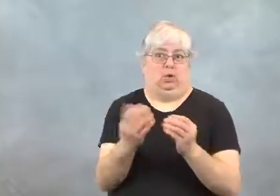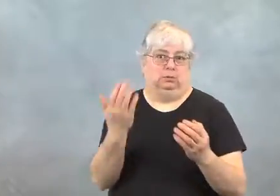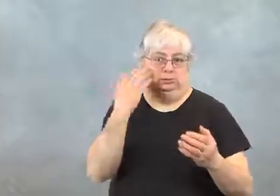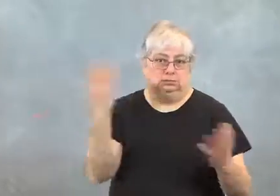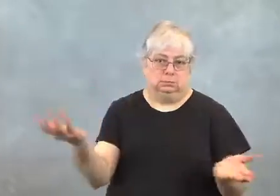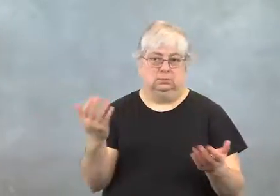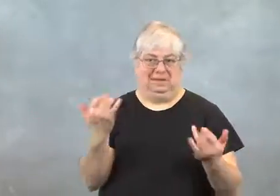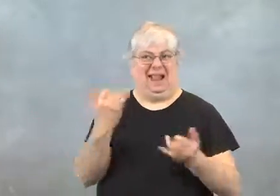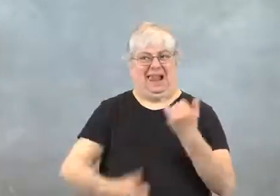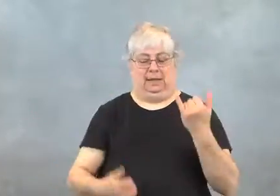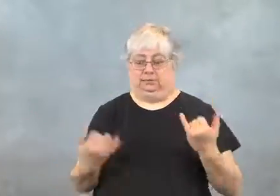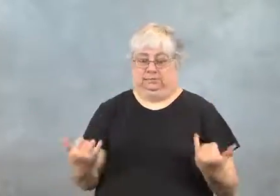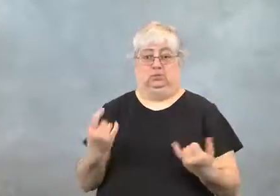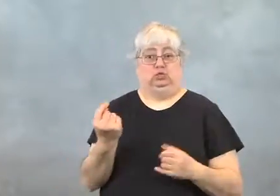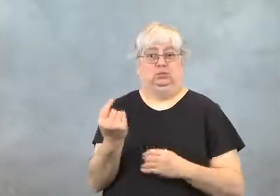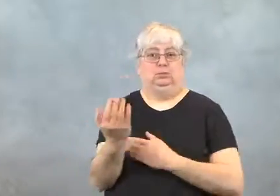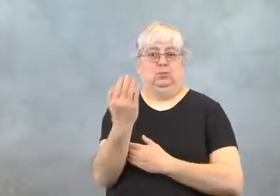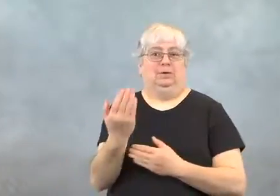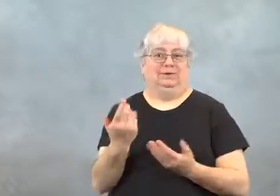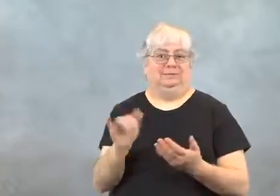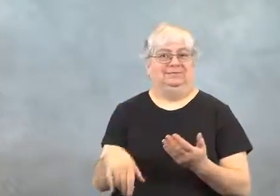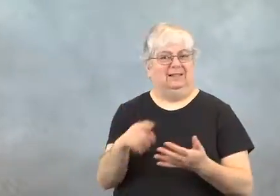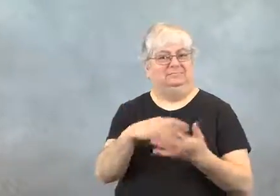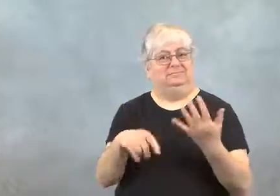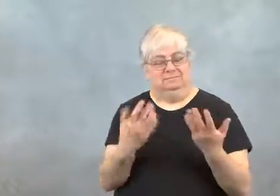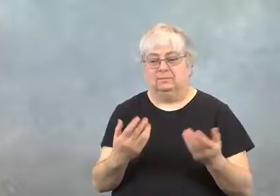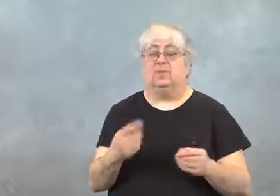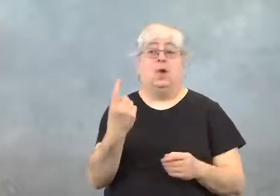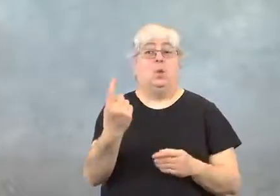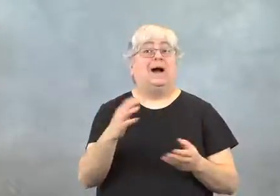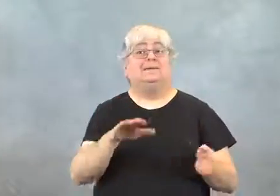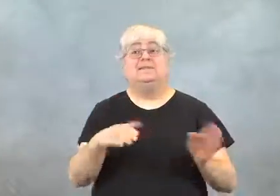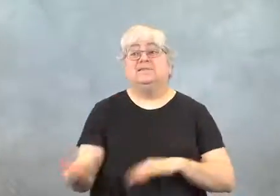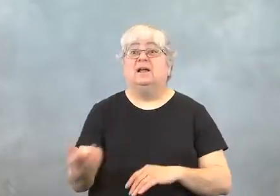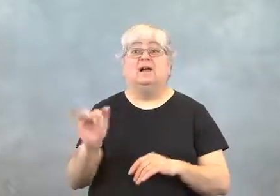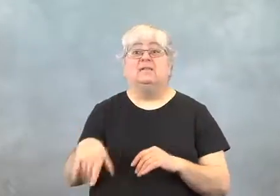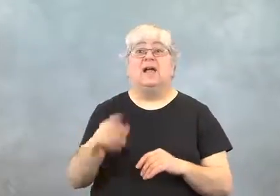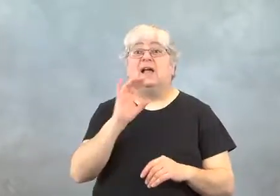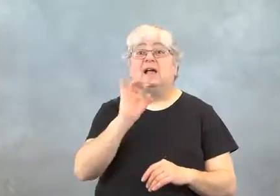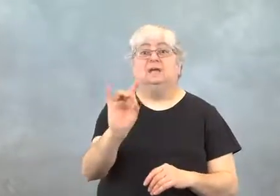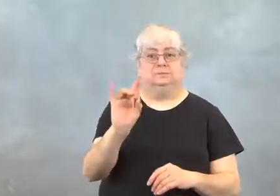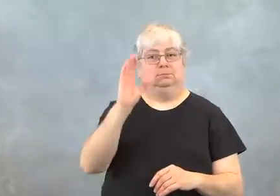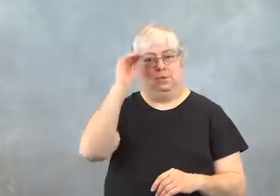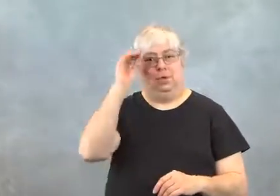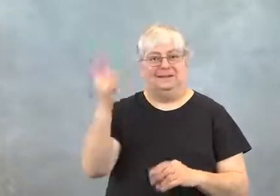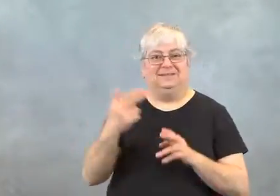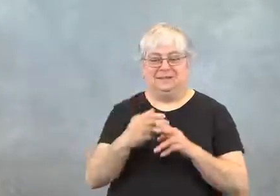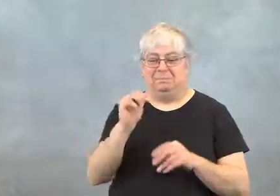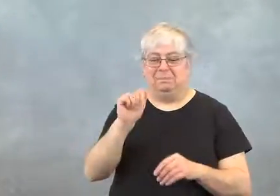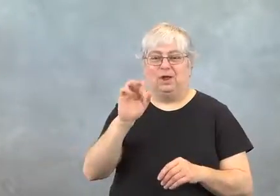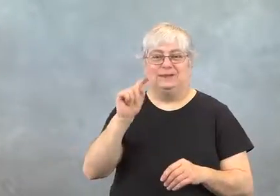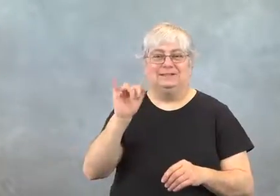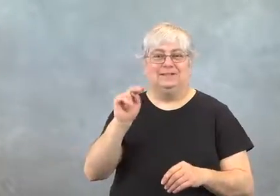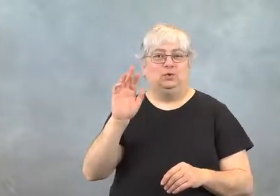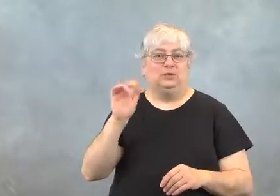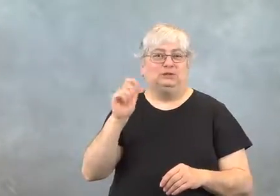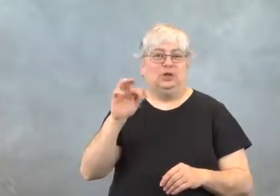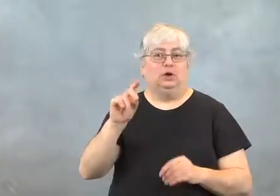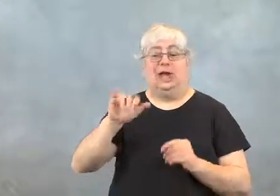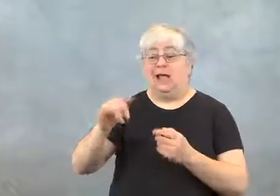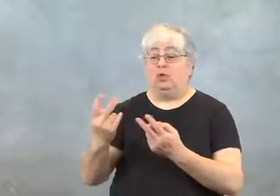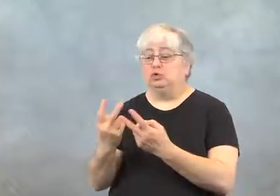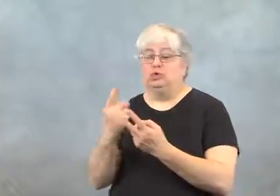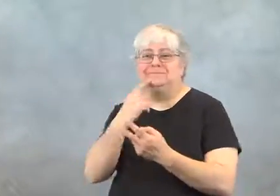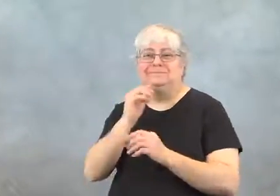This report is as of Tuesday morning.